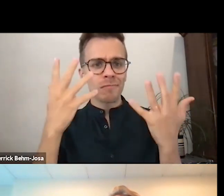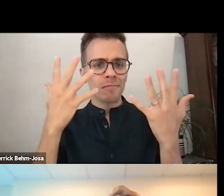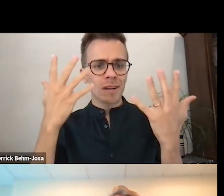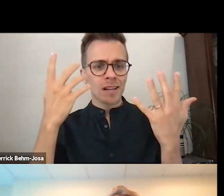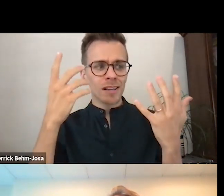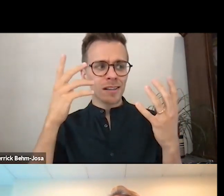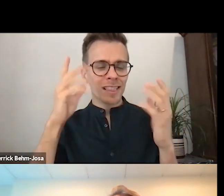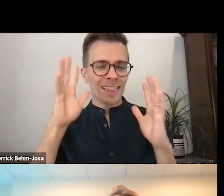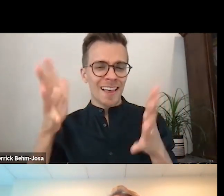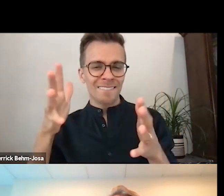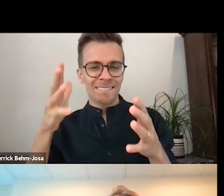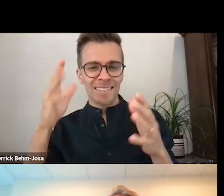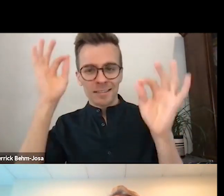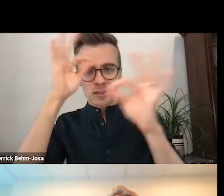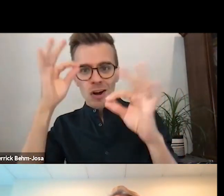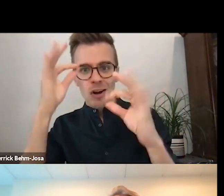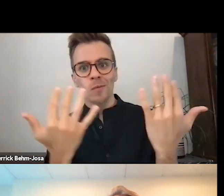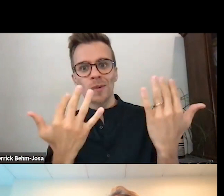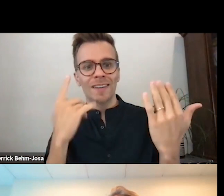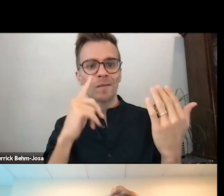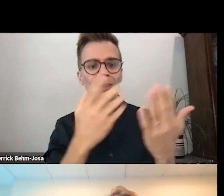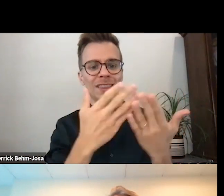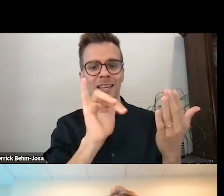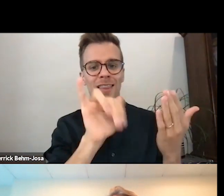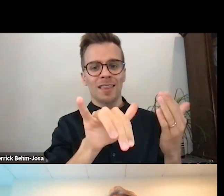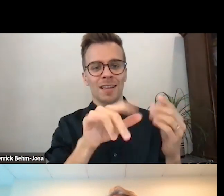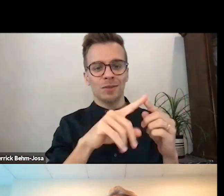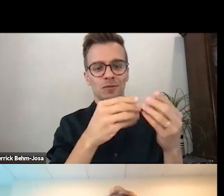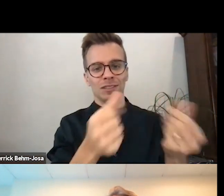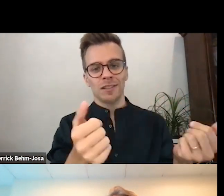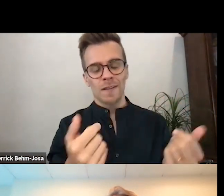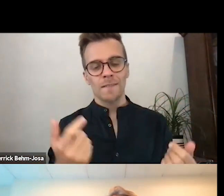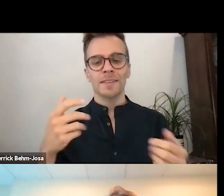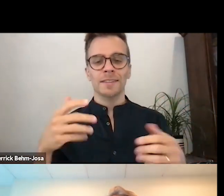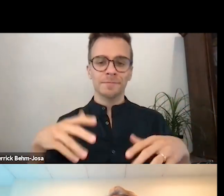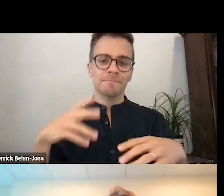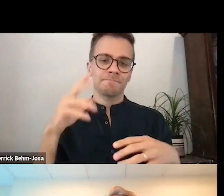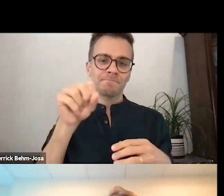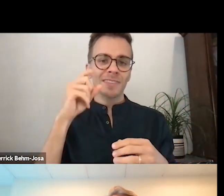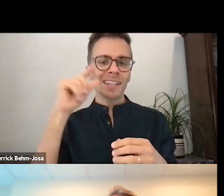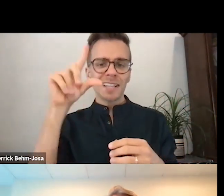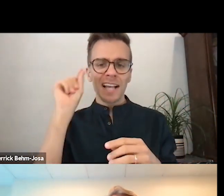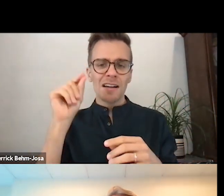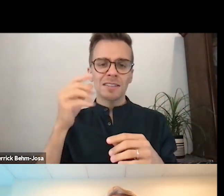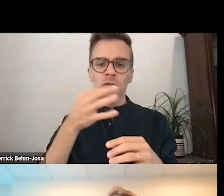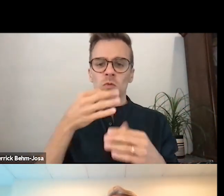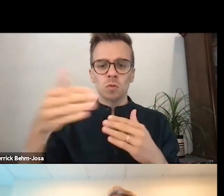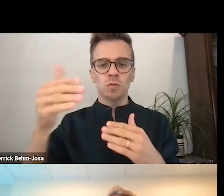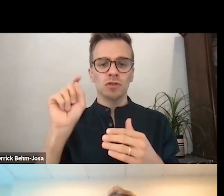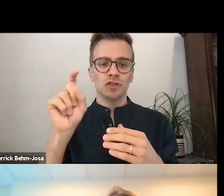It's something that I think the community felt like they were kind of left in the dark about because, you know, they kind of had to sit back and wait for these things to resolve